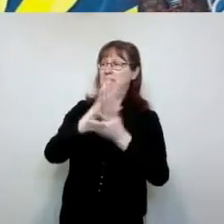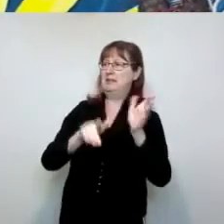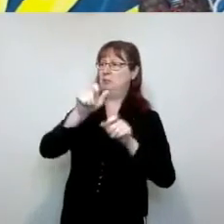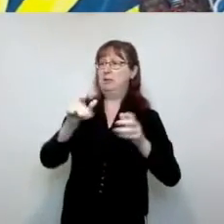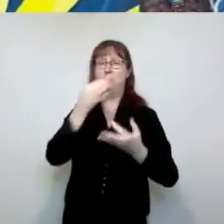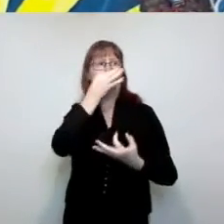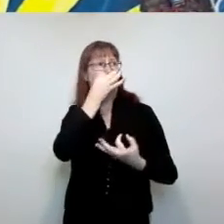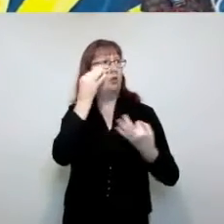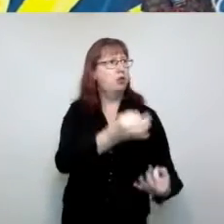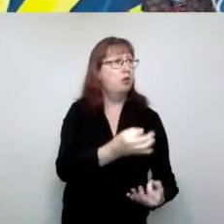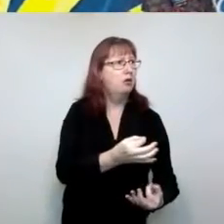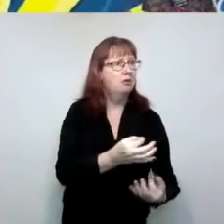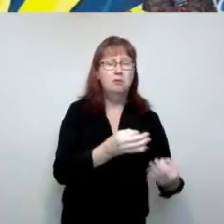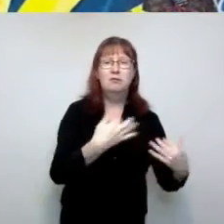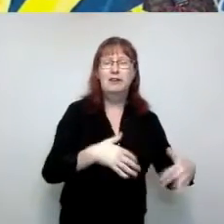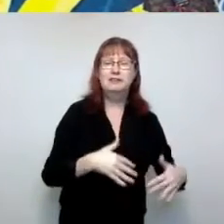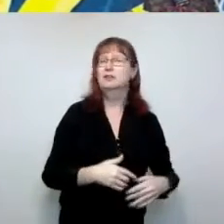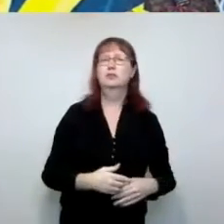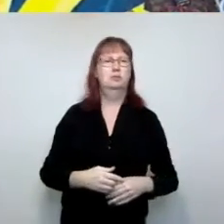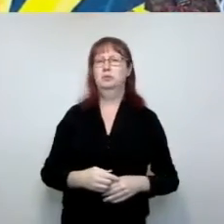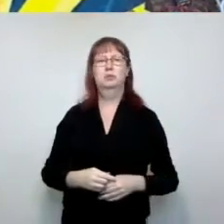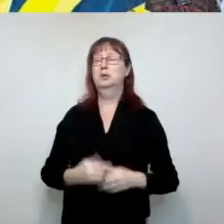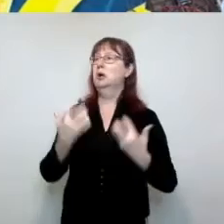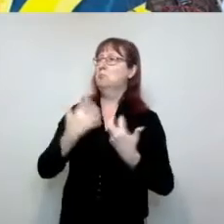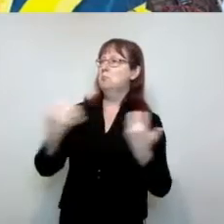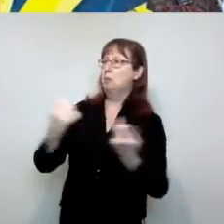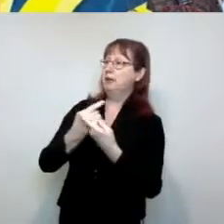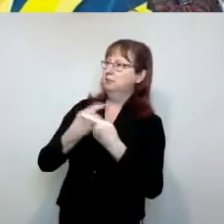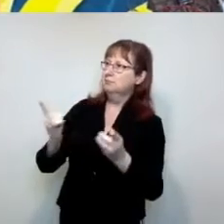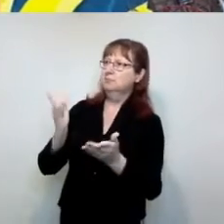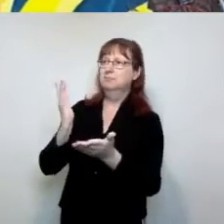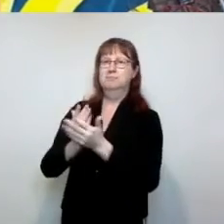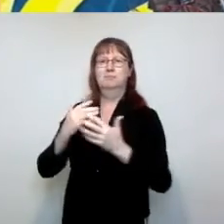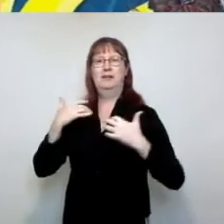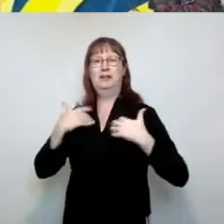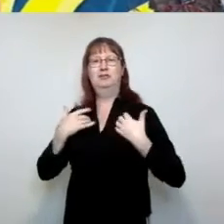have a rich and evolving cultural identity that is not only of interest to other